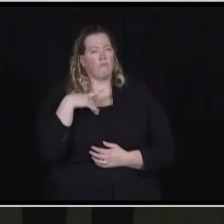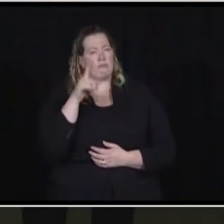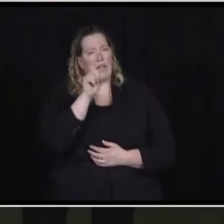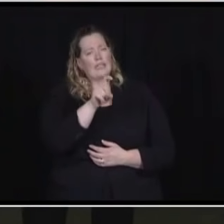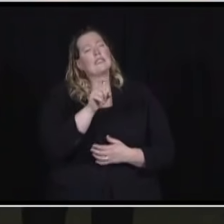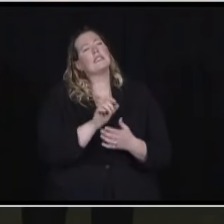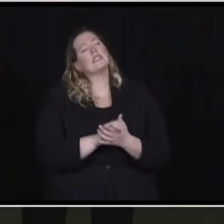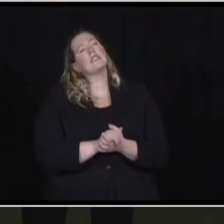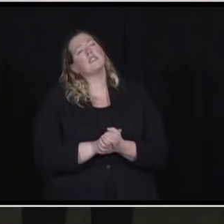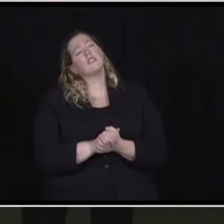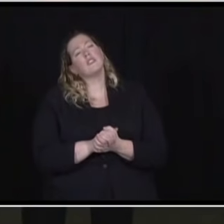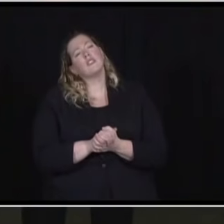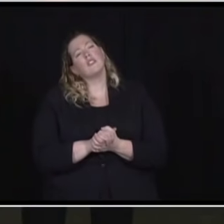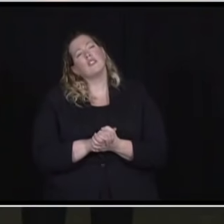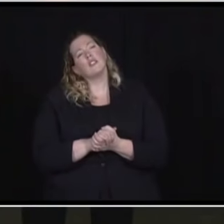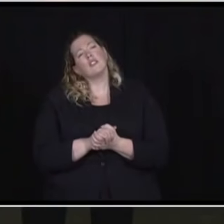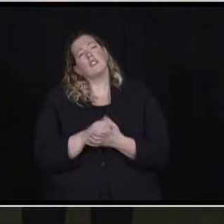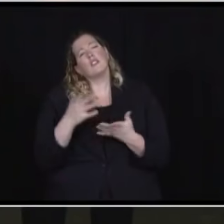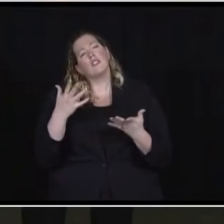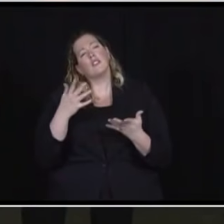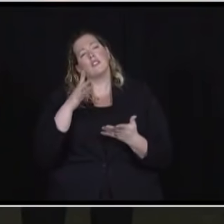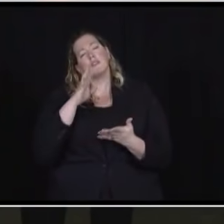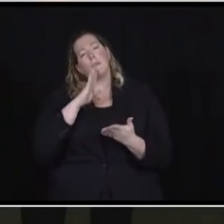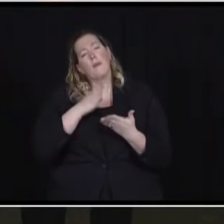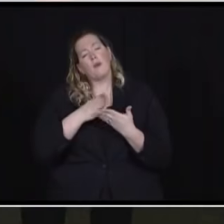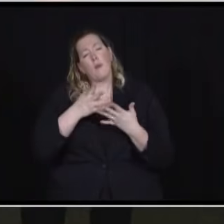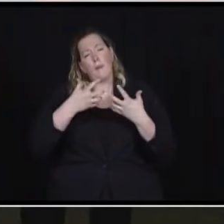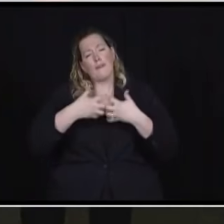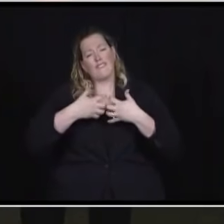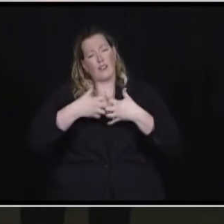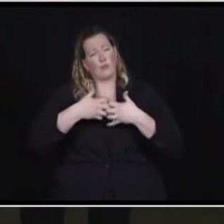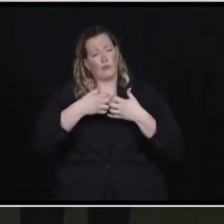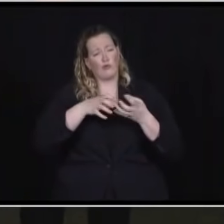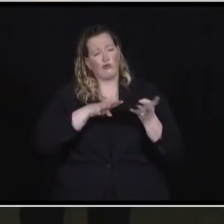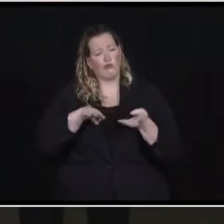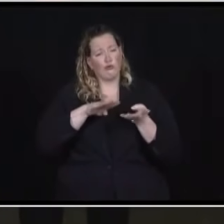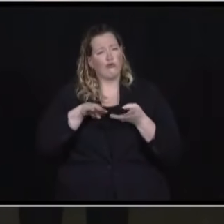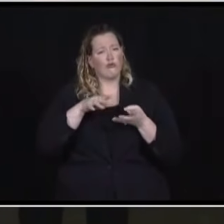commitment professionals and dedication you have. Thank you. This will be the last question.